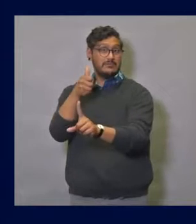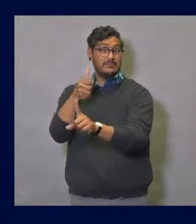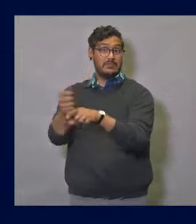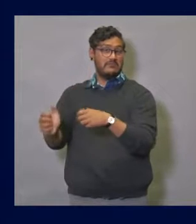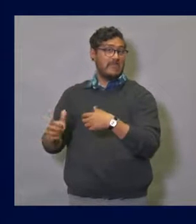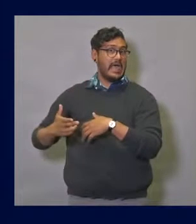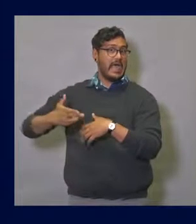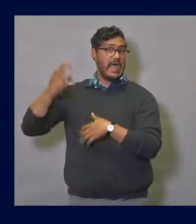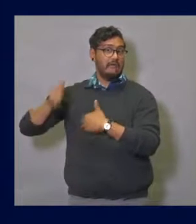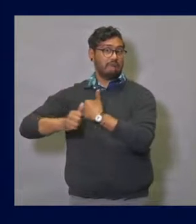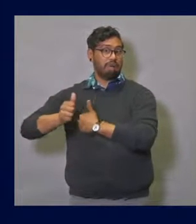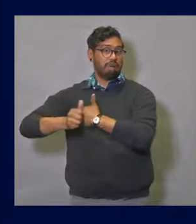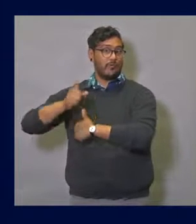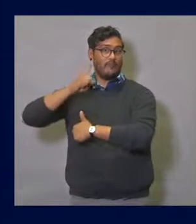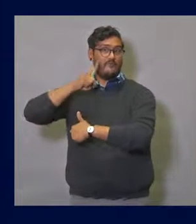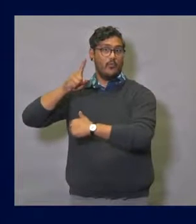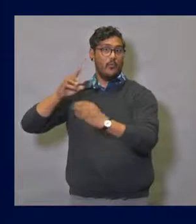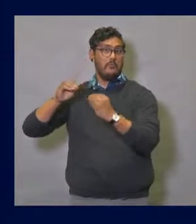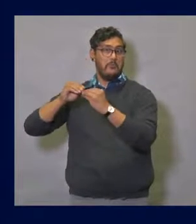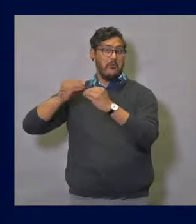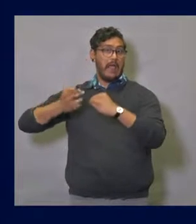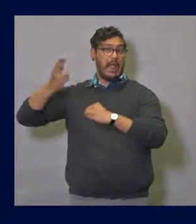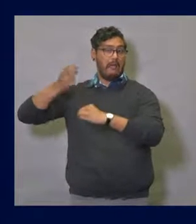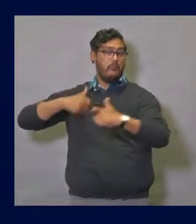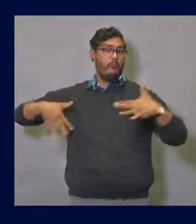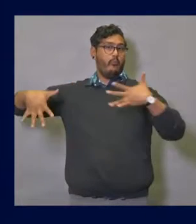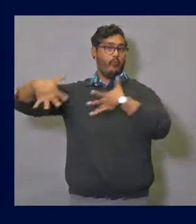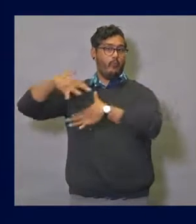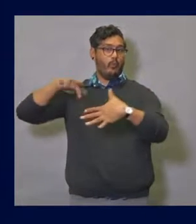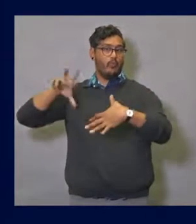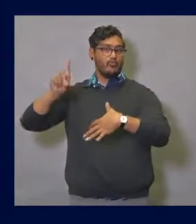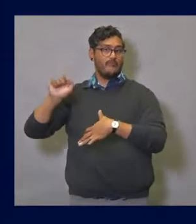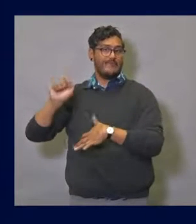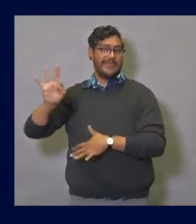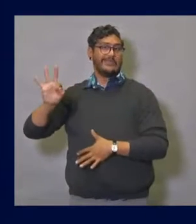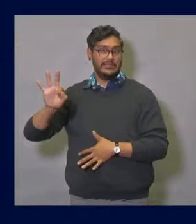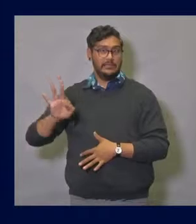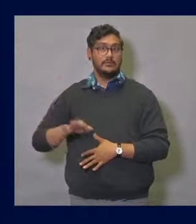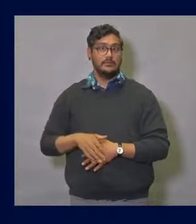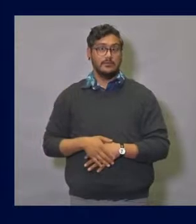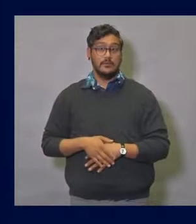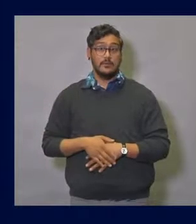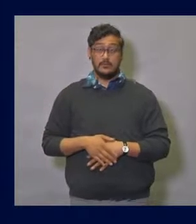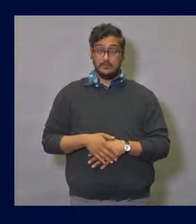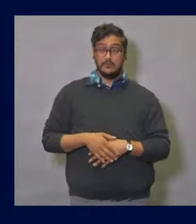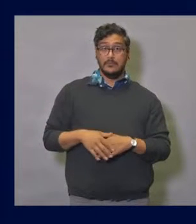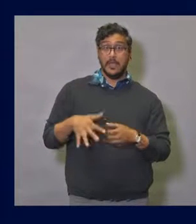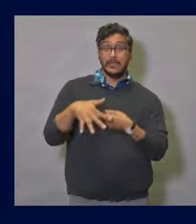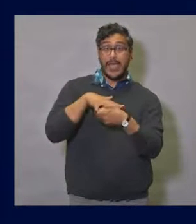CONDADO Y SERVICIOS QUE BRINDA